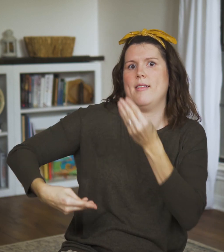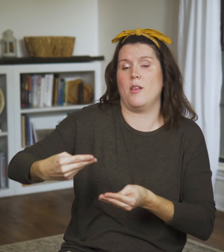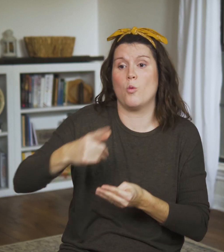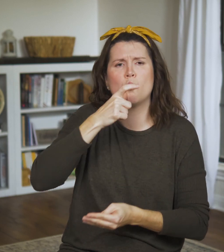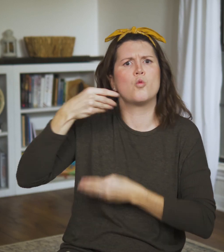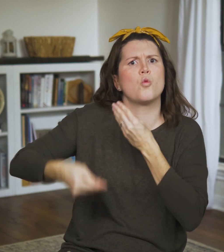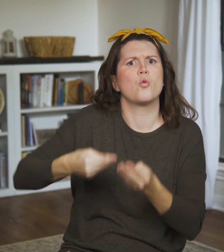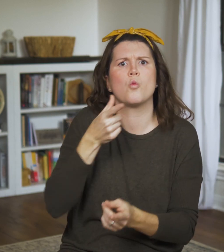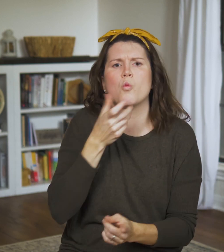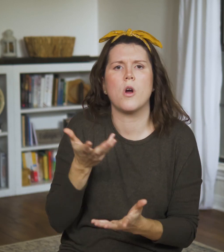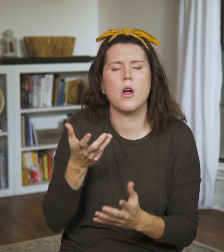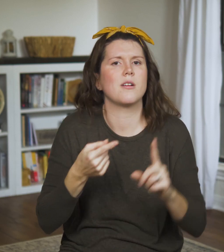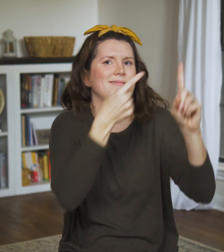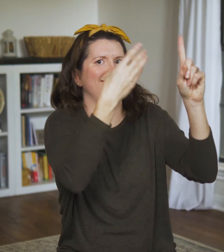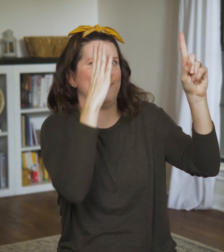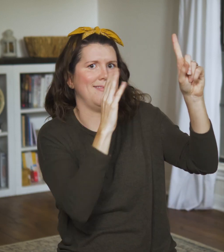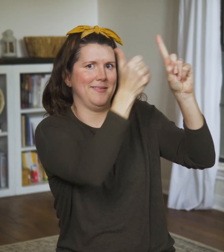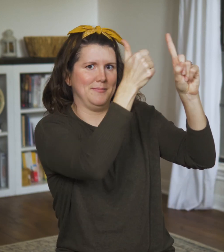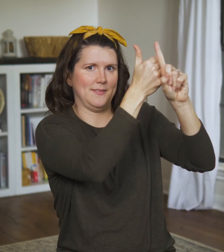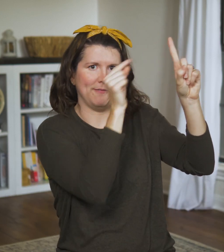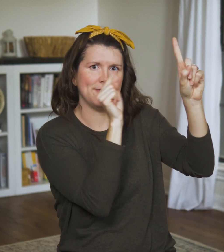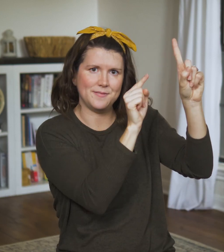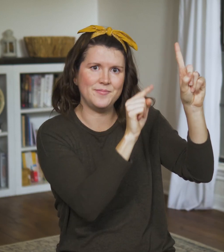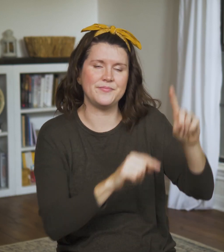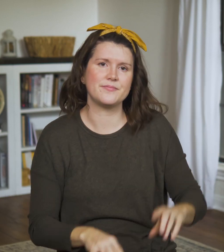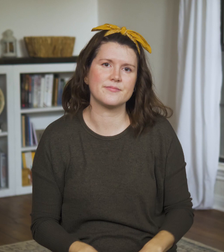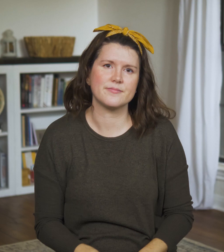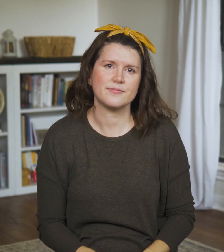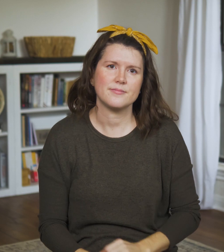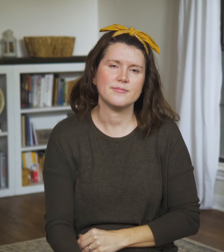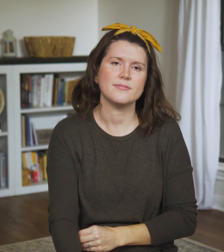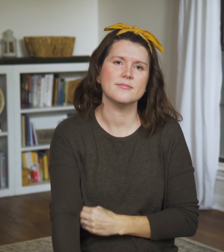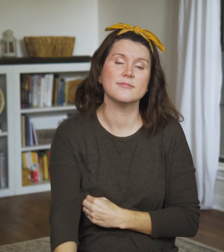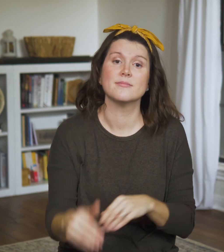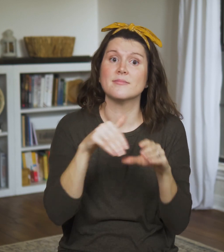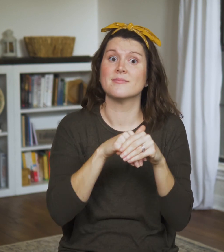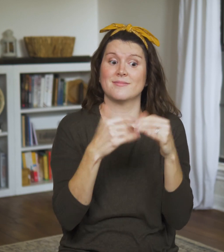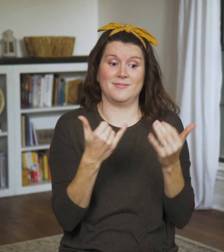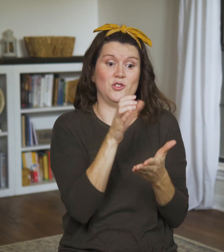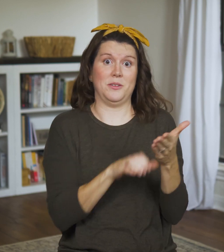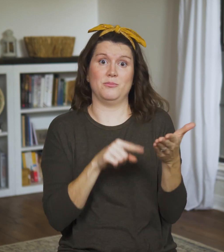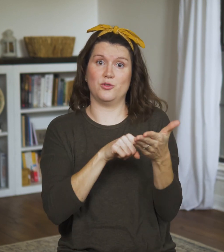God tells Moses and Eleazar how